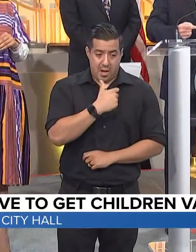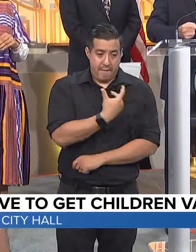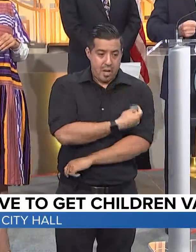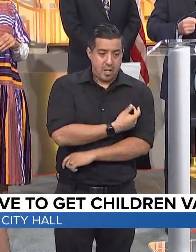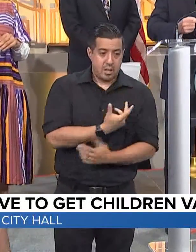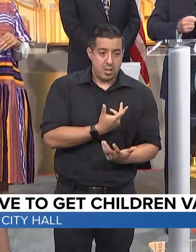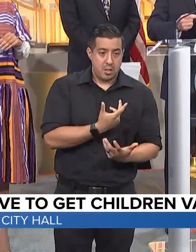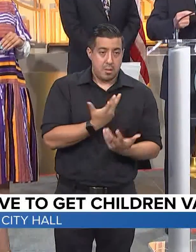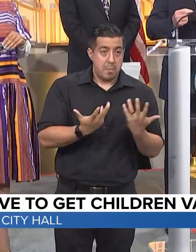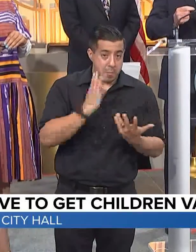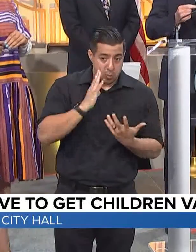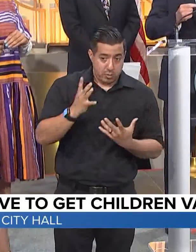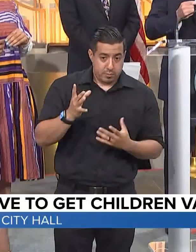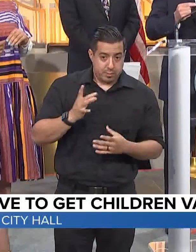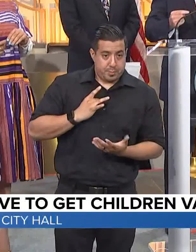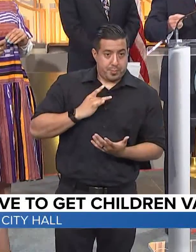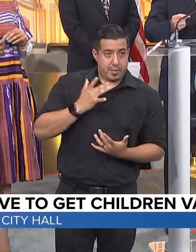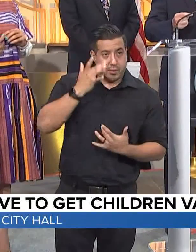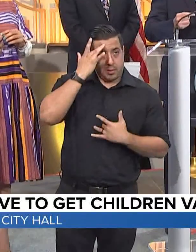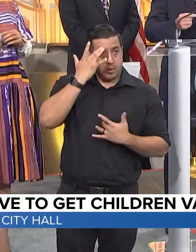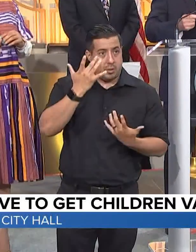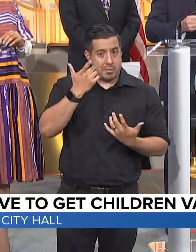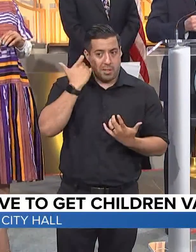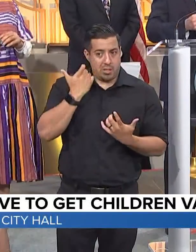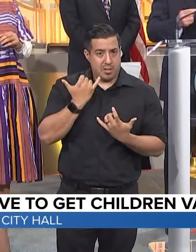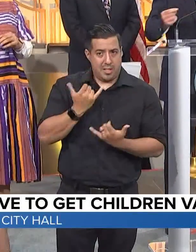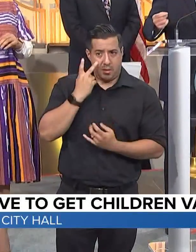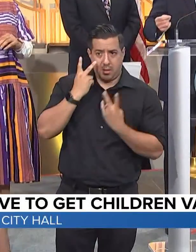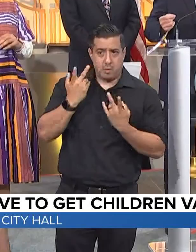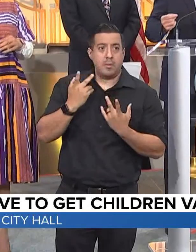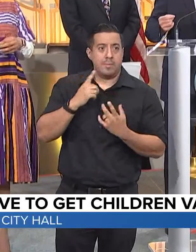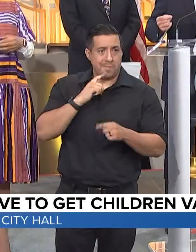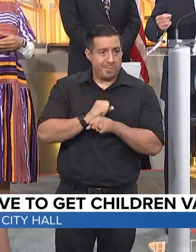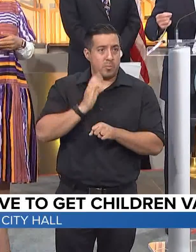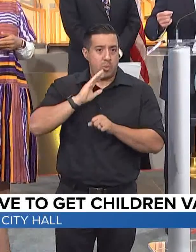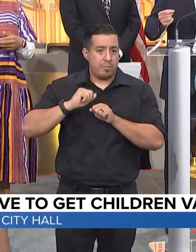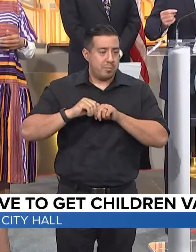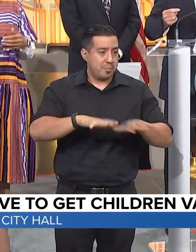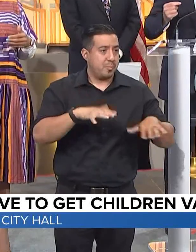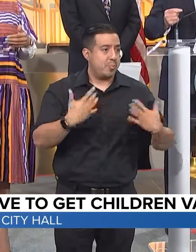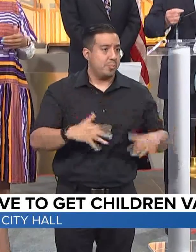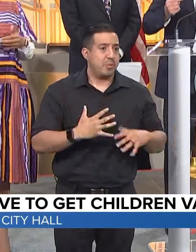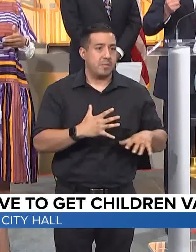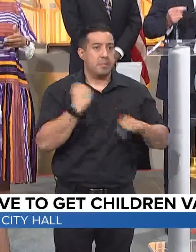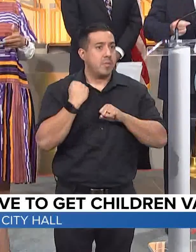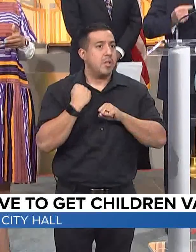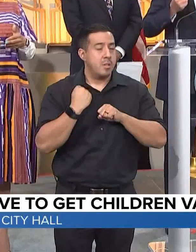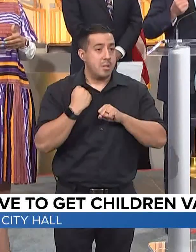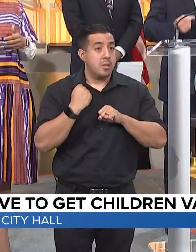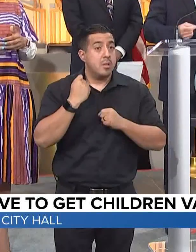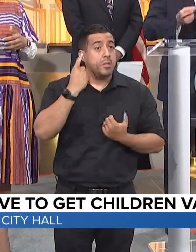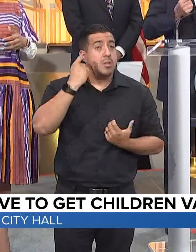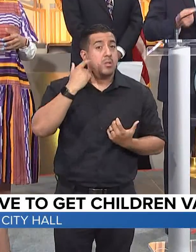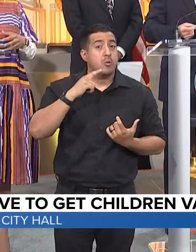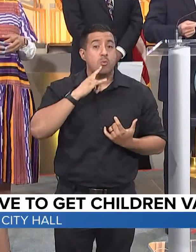In fact, the way this is spreading, it's almost certain that you're going to get it. This virus is so extremely contagious.